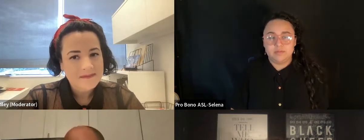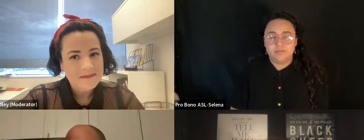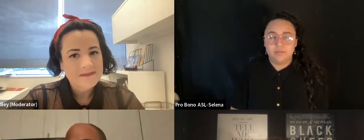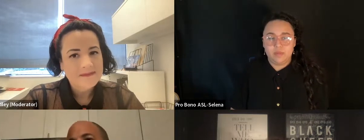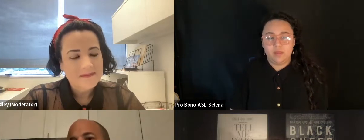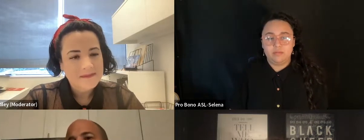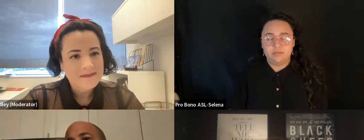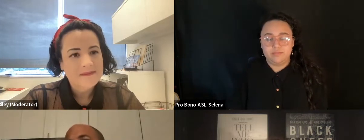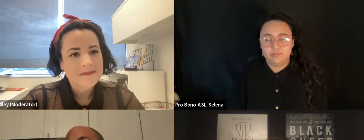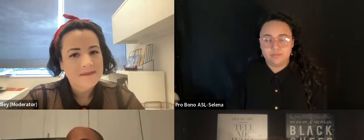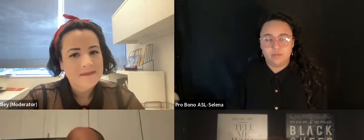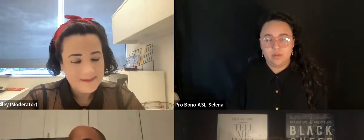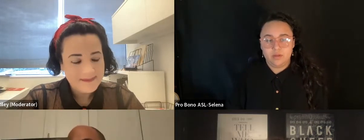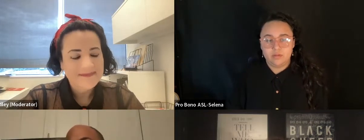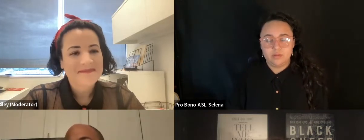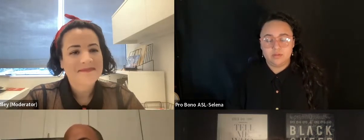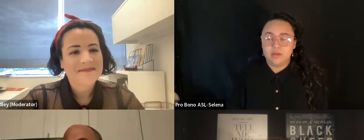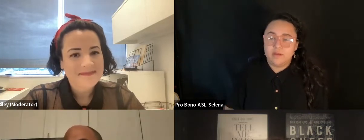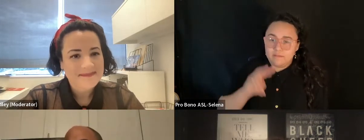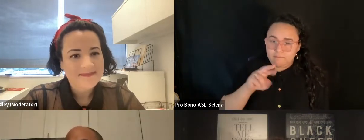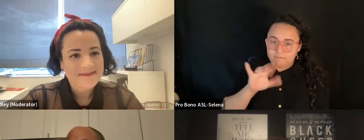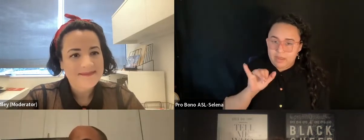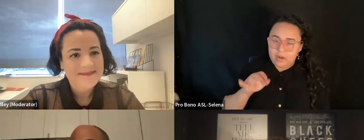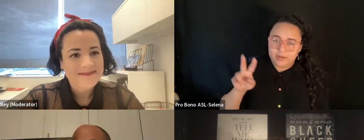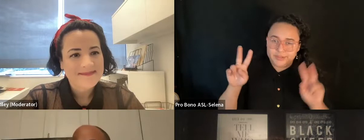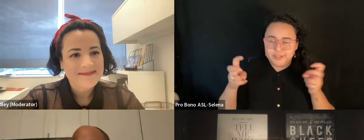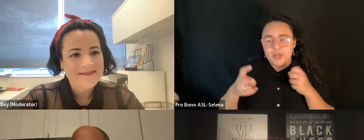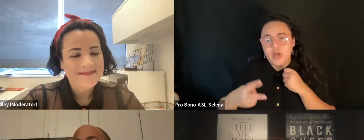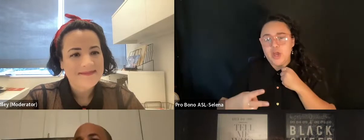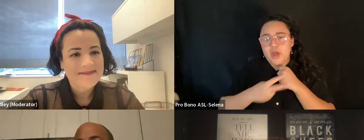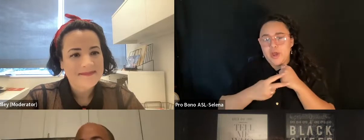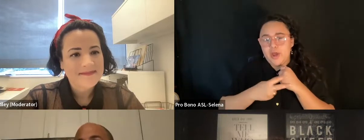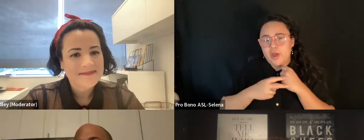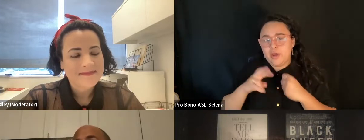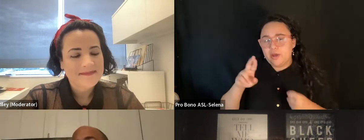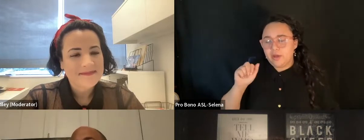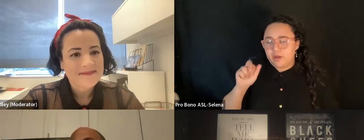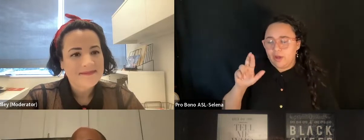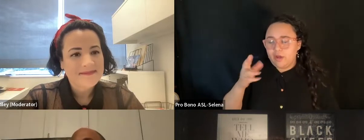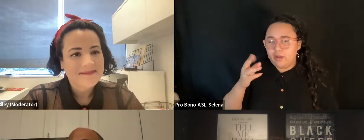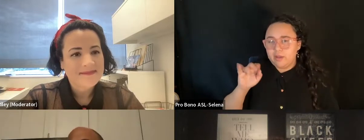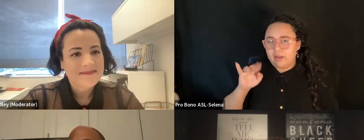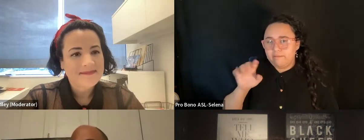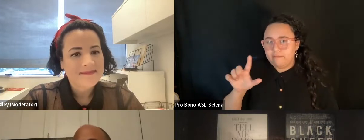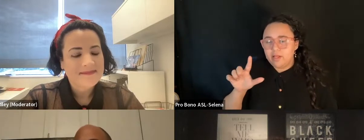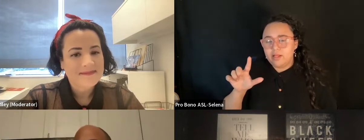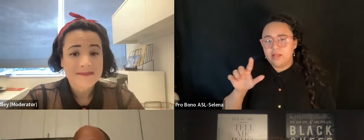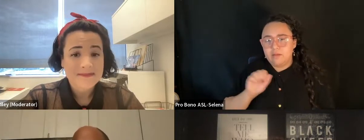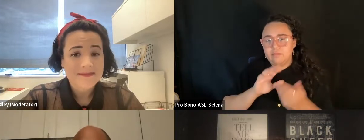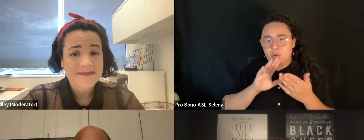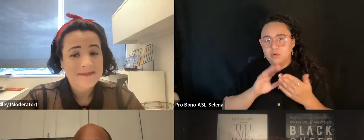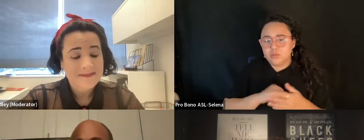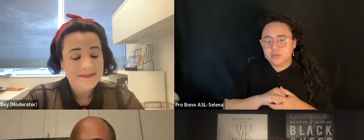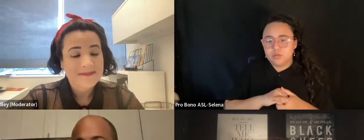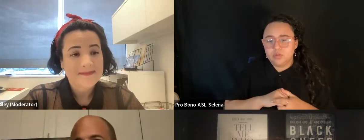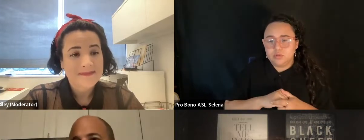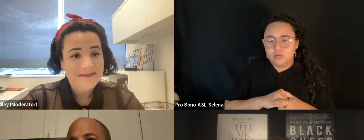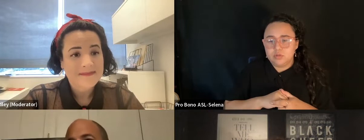archival approach with no other original element than, I guess, the score and our kind of